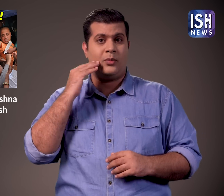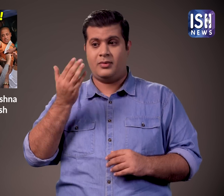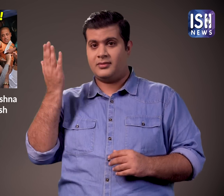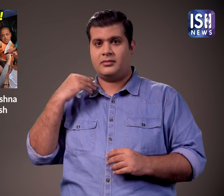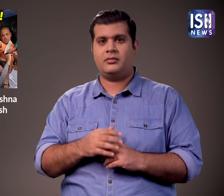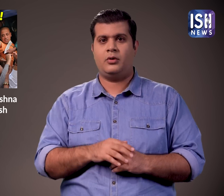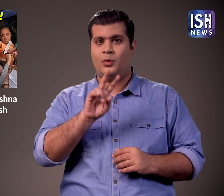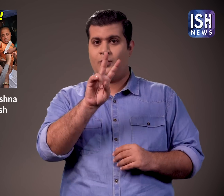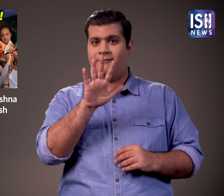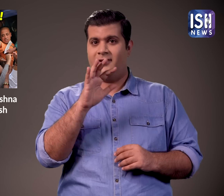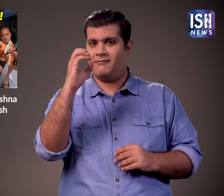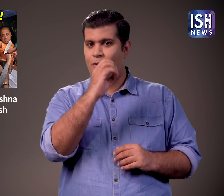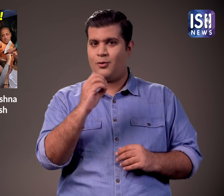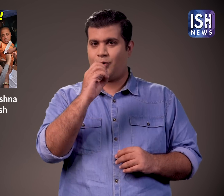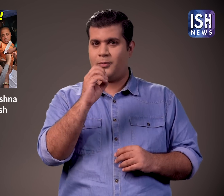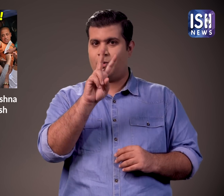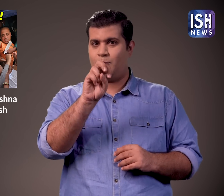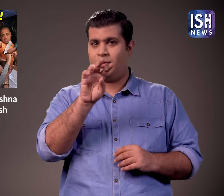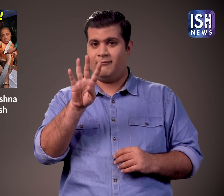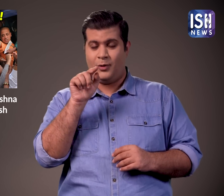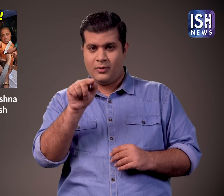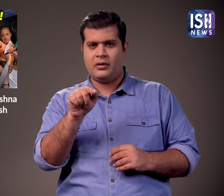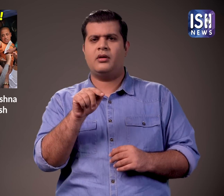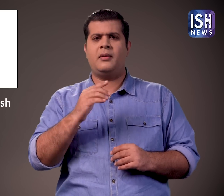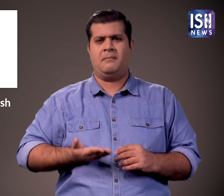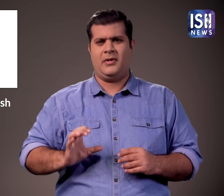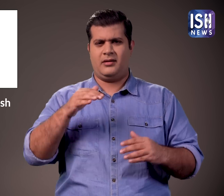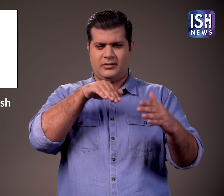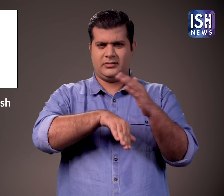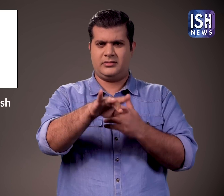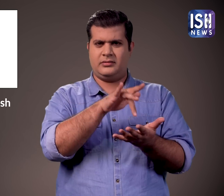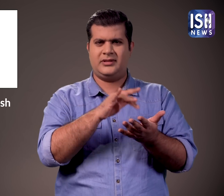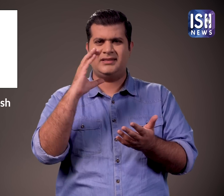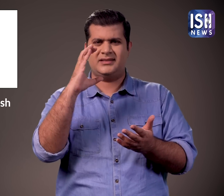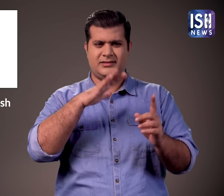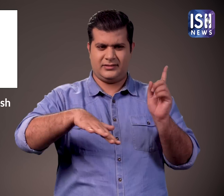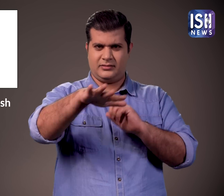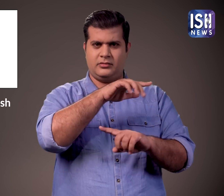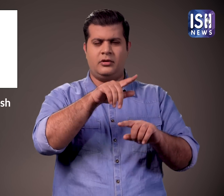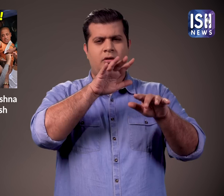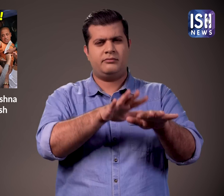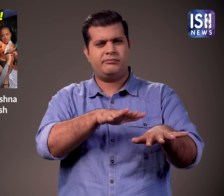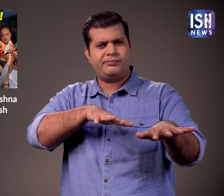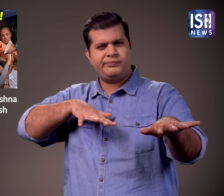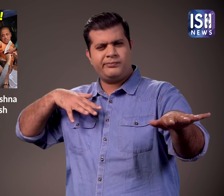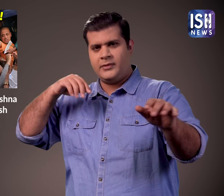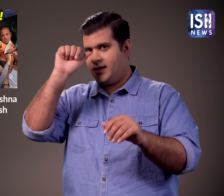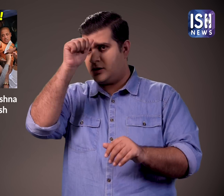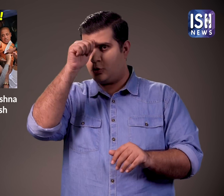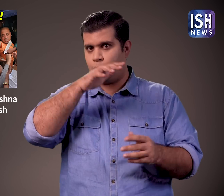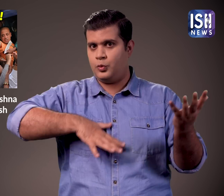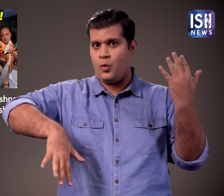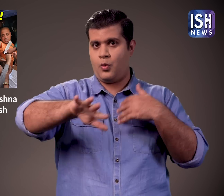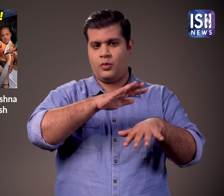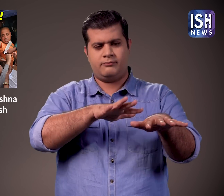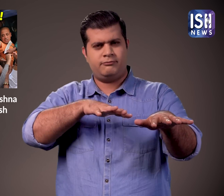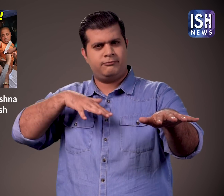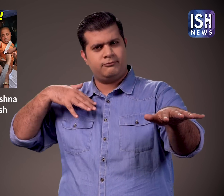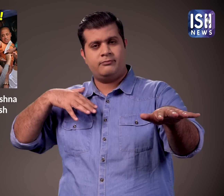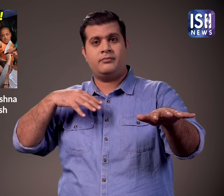On 25th October 2024, a huge rally was held by the Hindus in Chattogram.